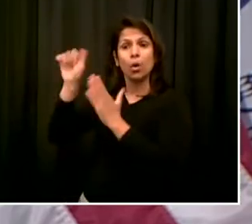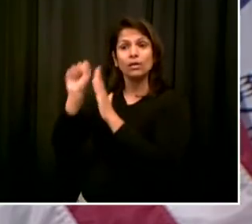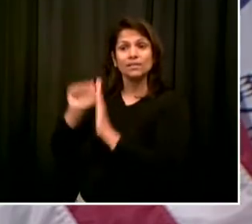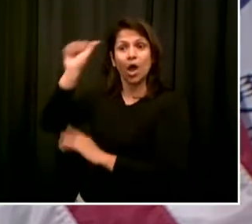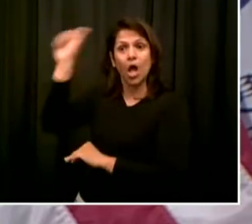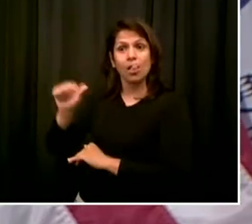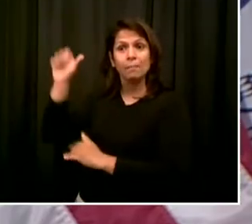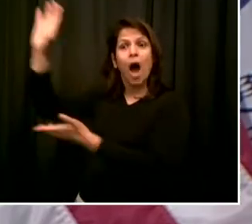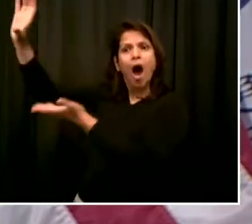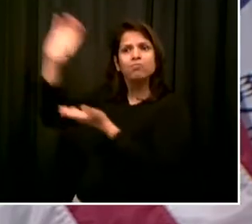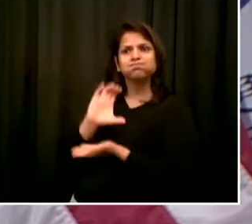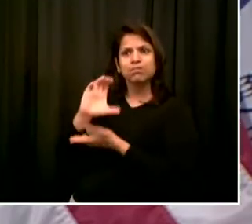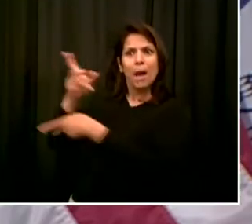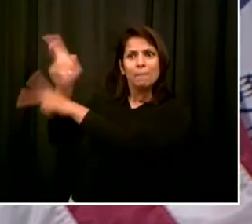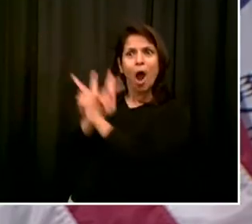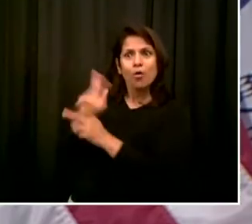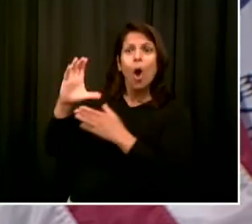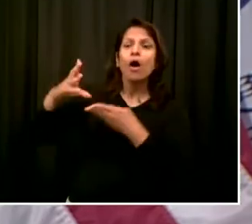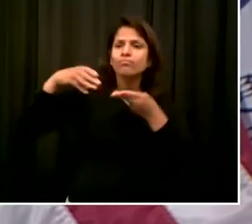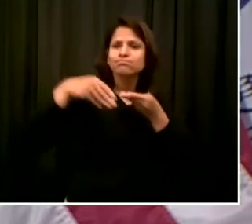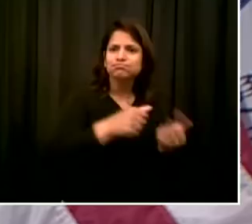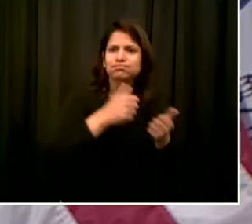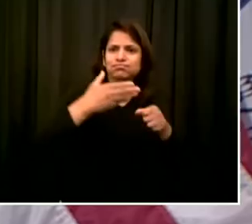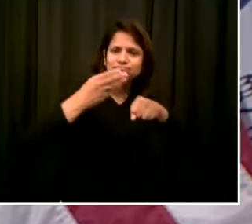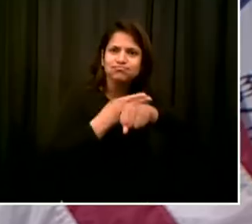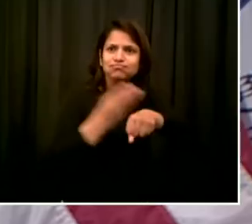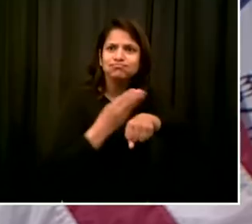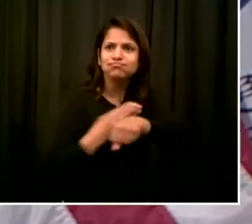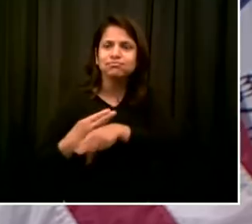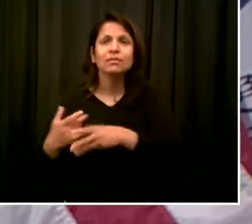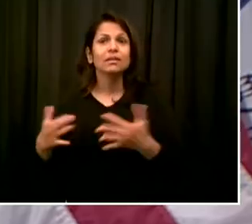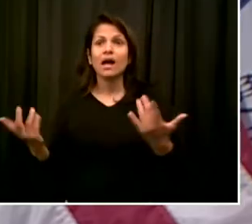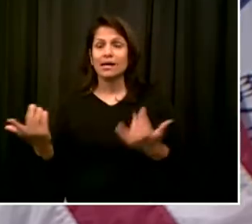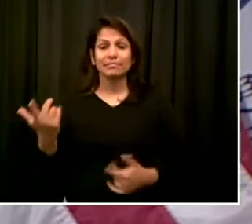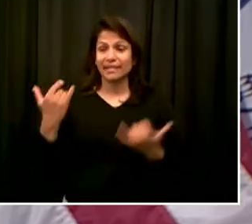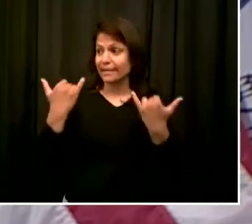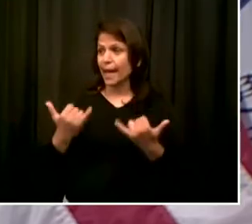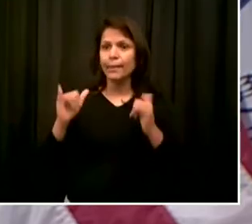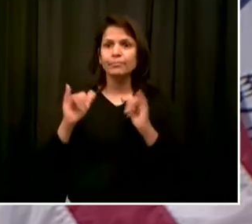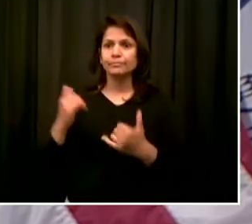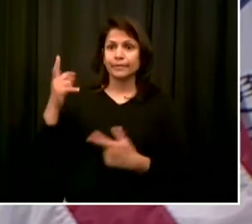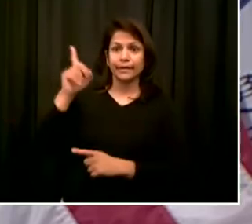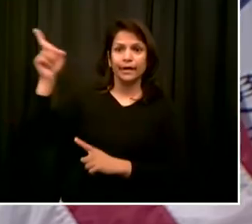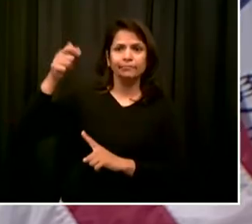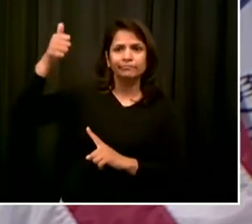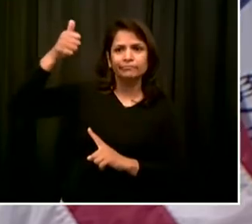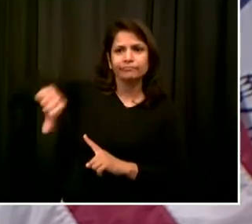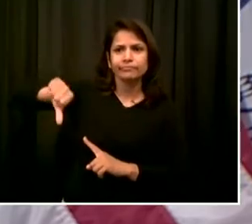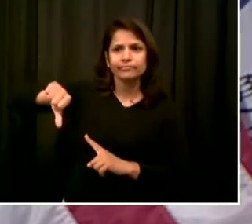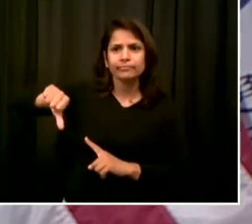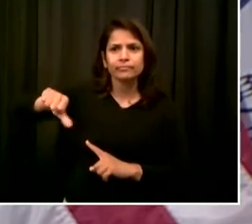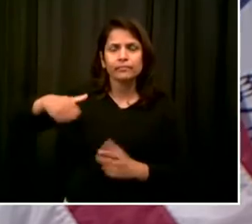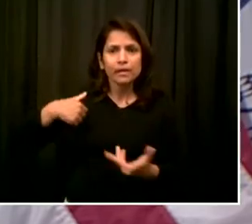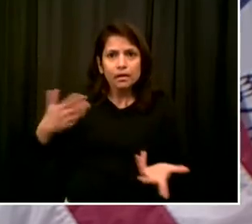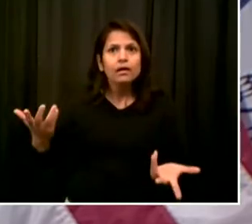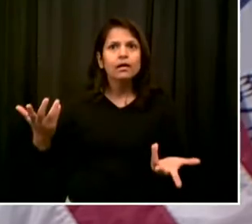NOW HAVE TO GO AHEAD IN THIS BUDGET AND USE THE BILLION